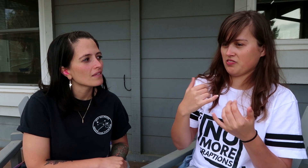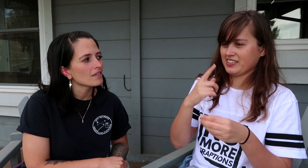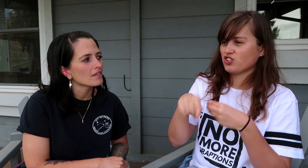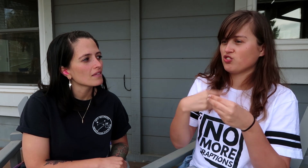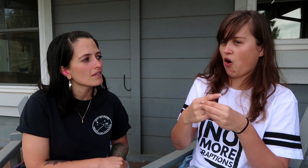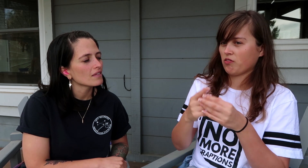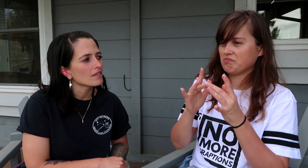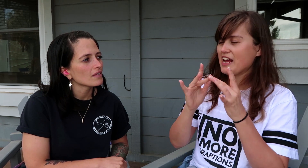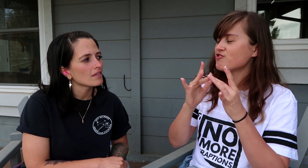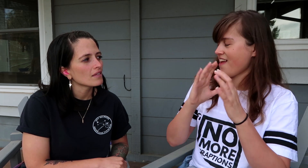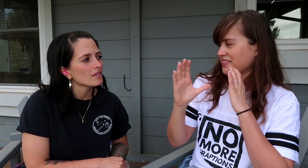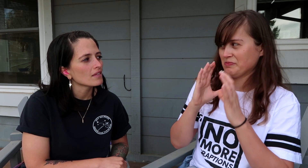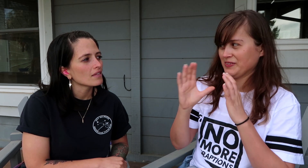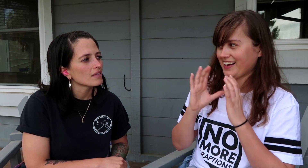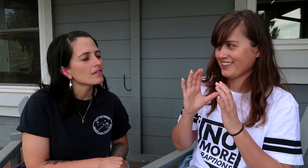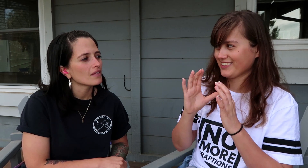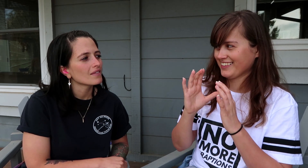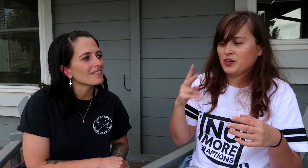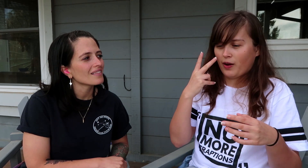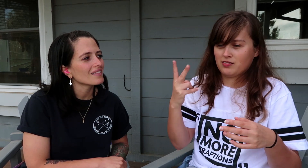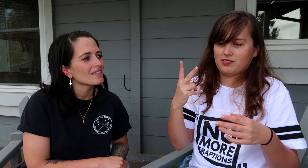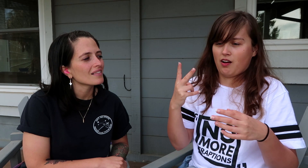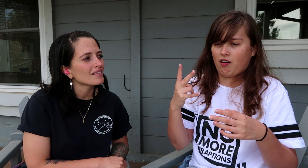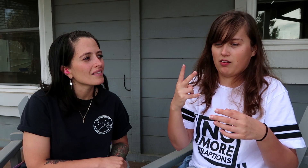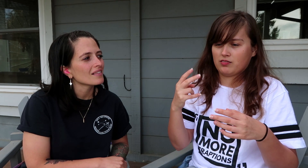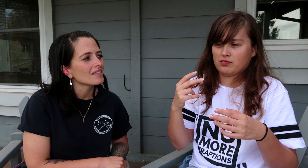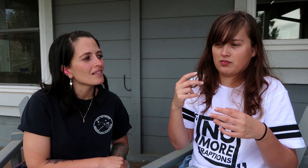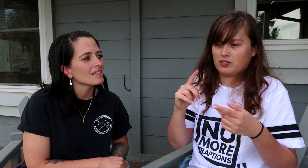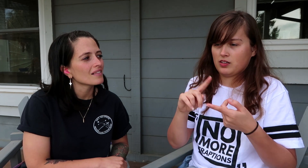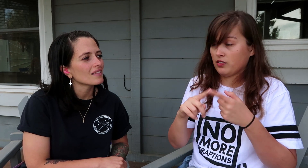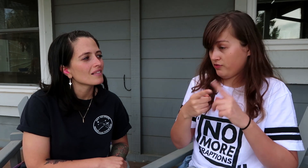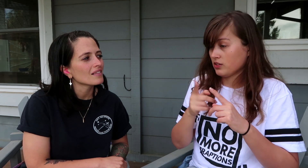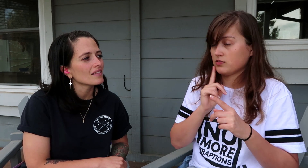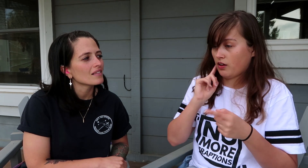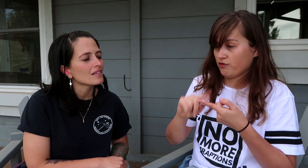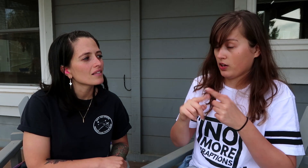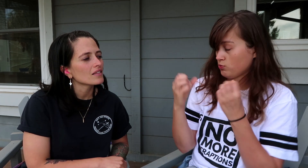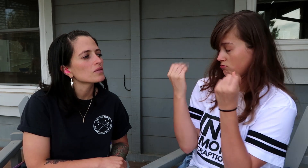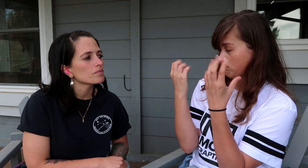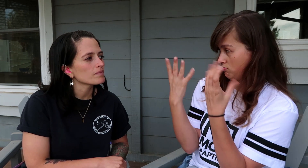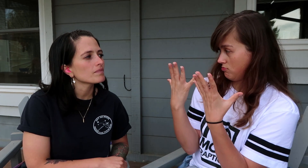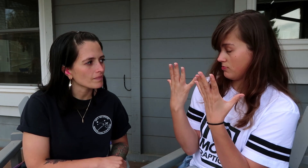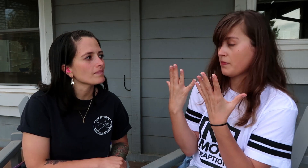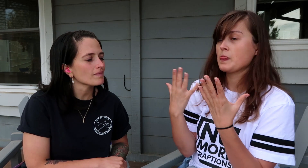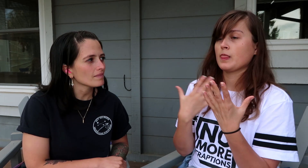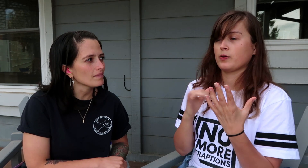only using the internet to communicate. I started to see Deaf friends of mine who were fluent signers.